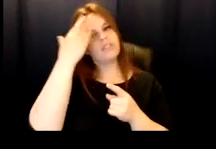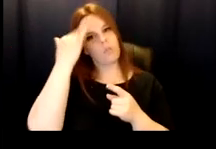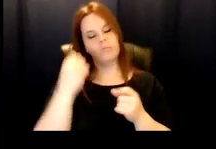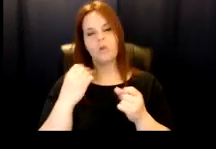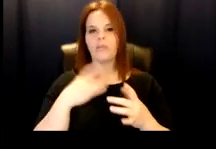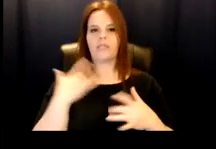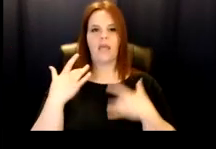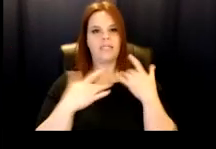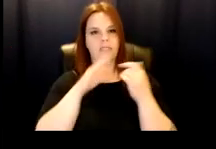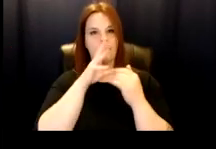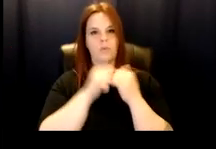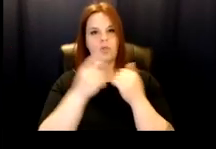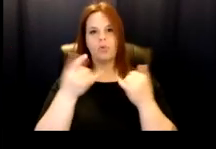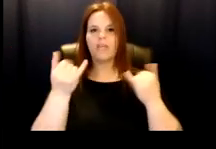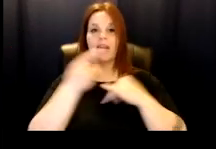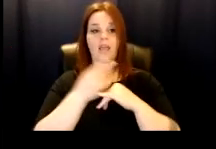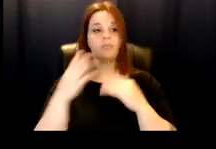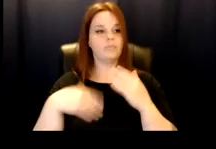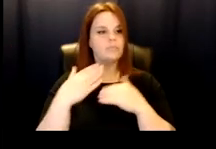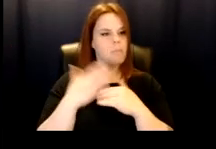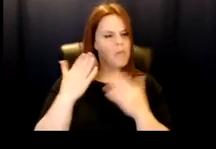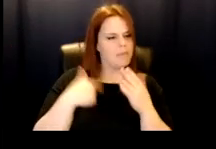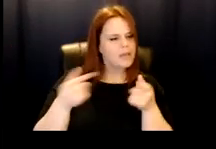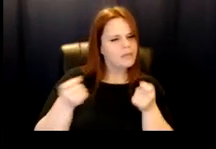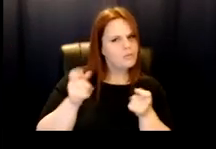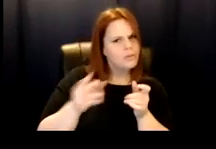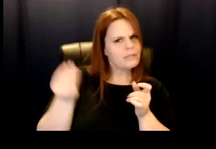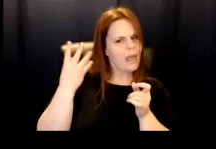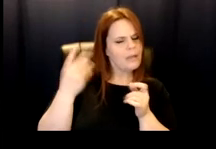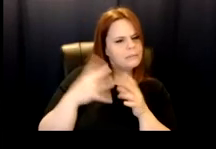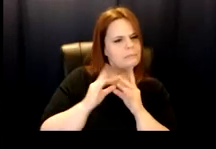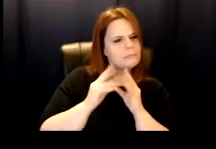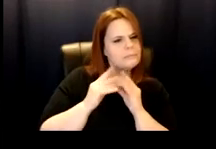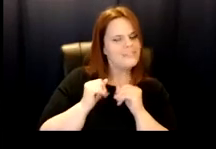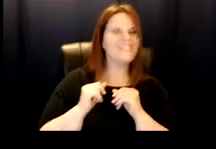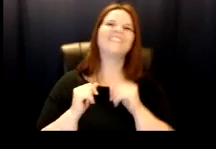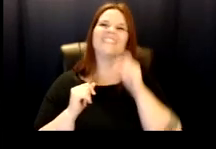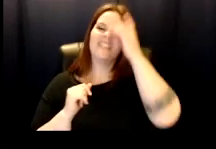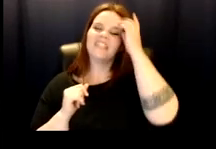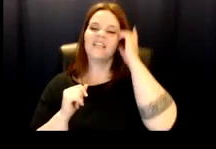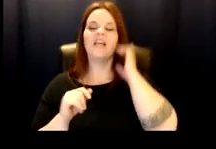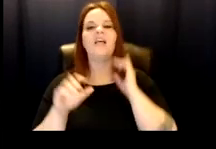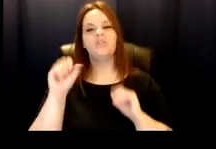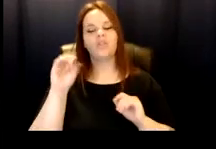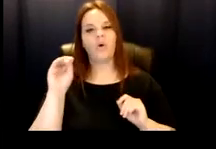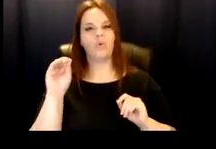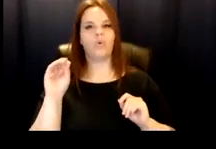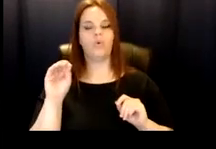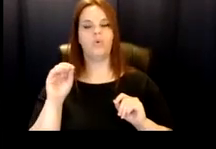Next slide. Maybe I can control them. So, for our conversation